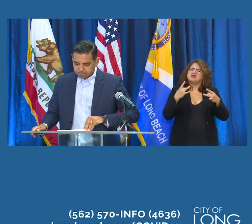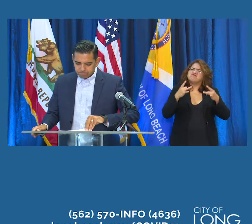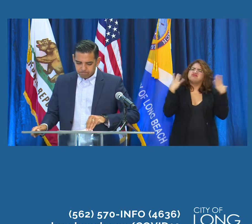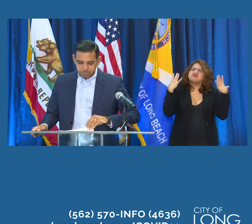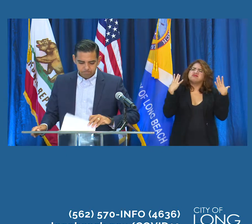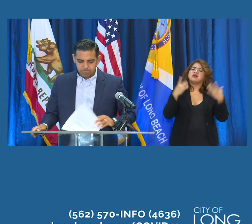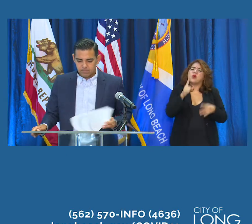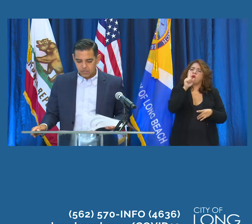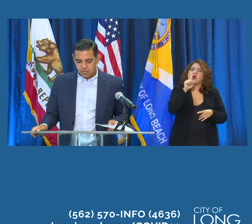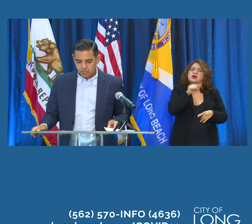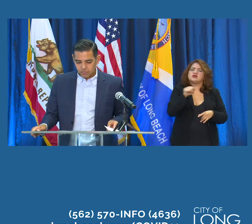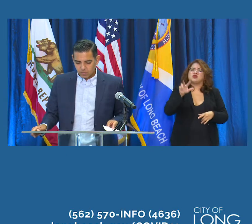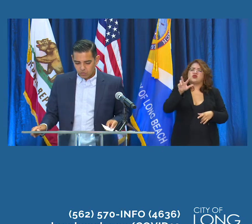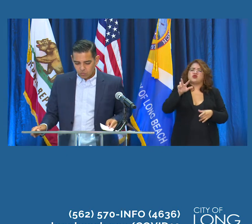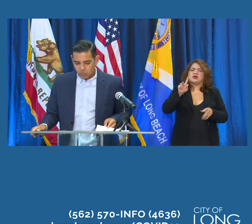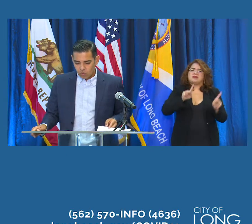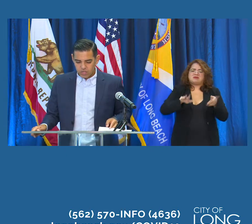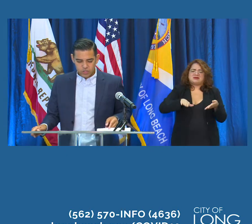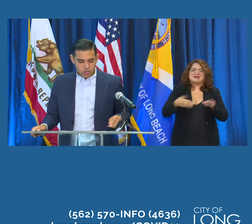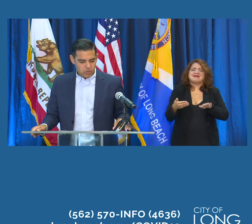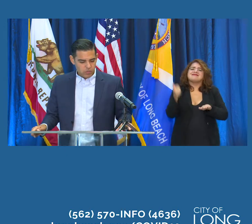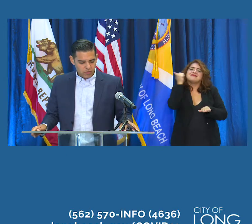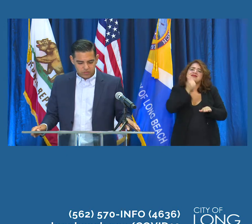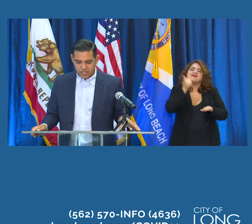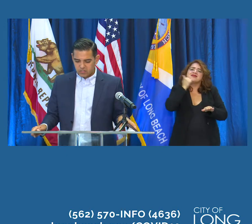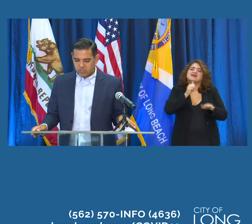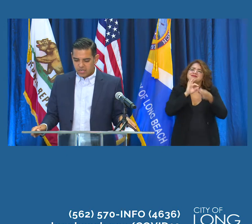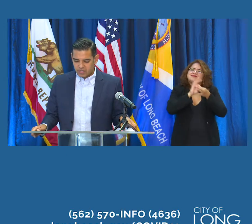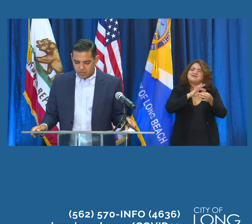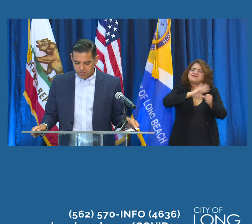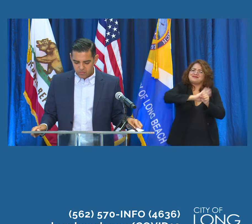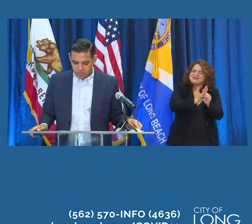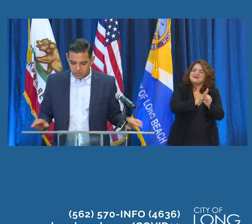I want to show you this next slide.